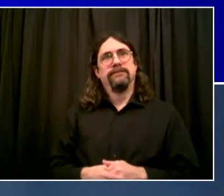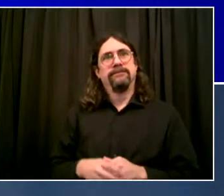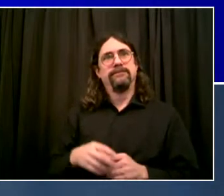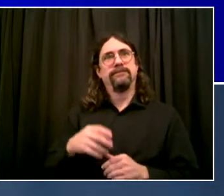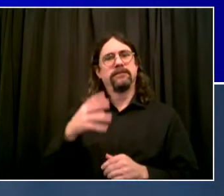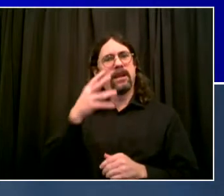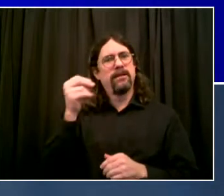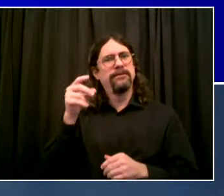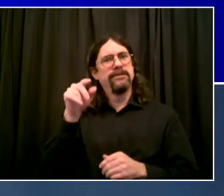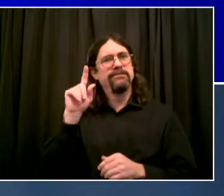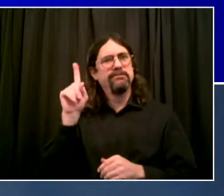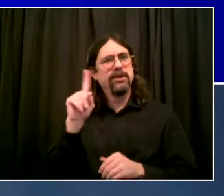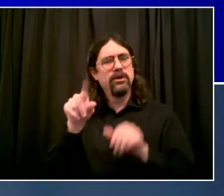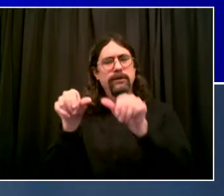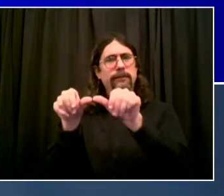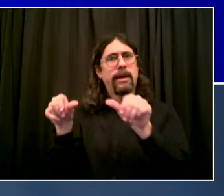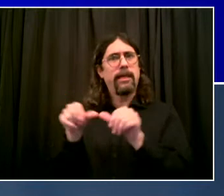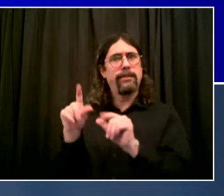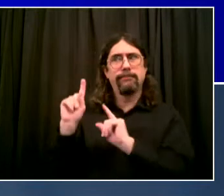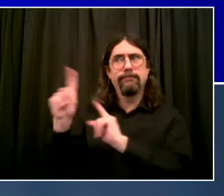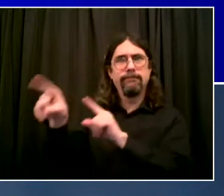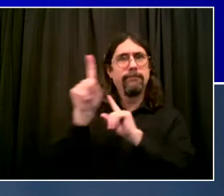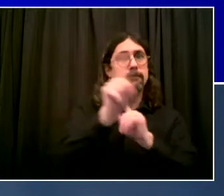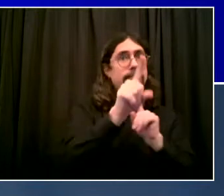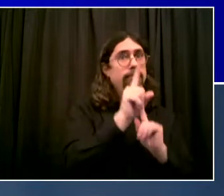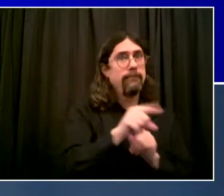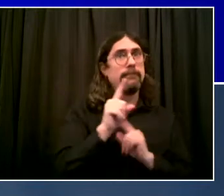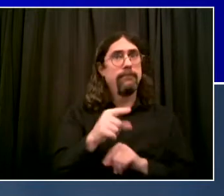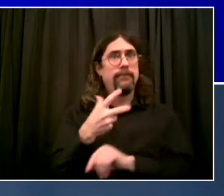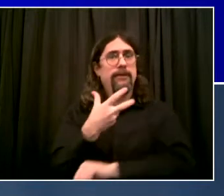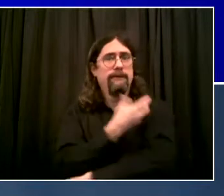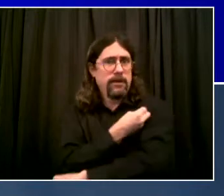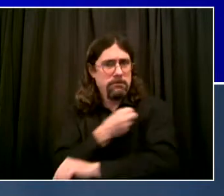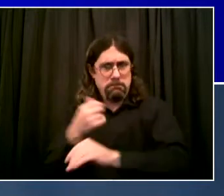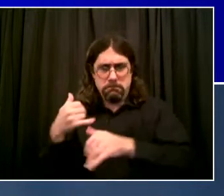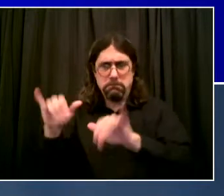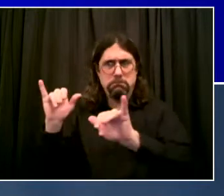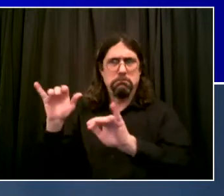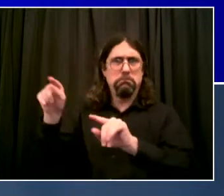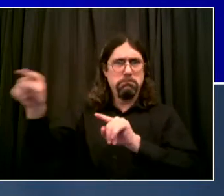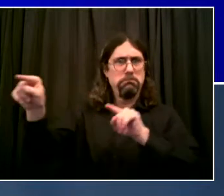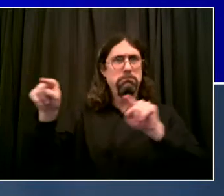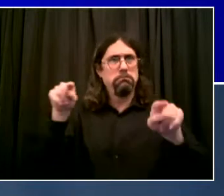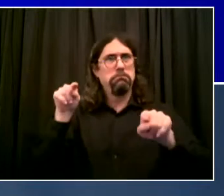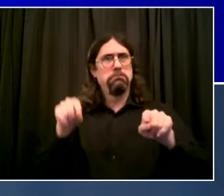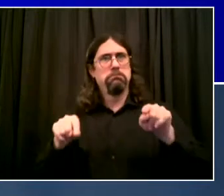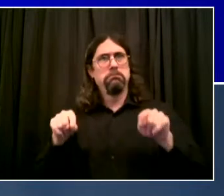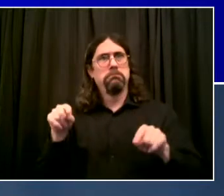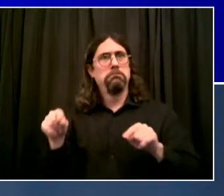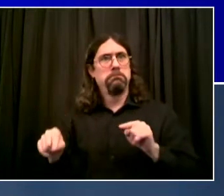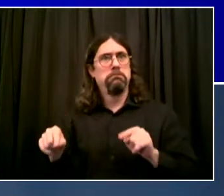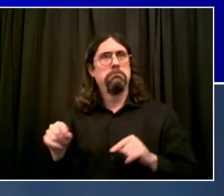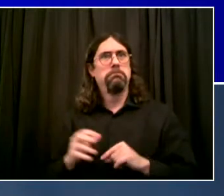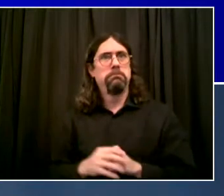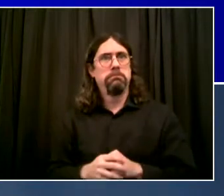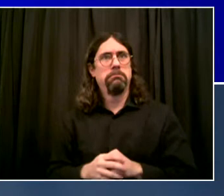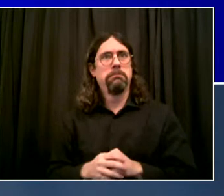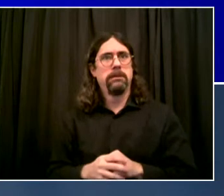15 DEPARTMENT OF HEALTH VACCINATION HUBS THOSE OF BEEN INCREDIBLY EFFECTIVE, FAST